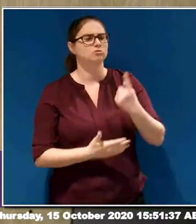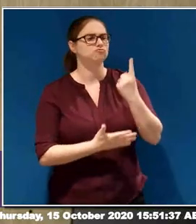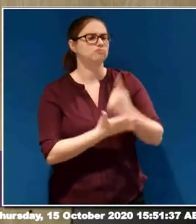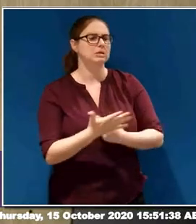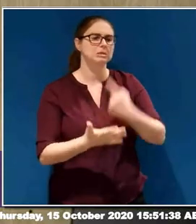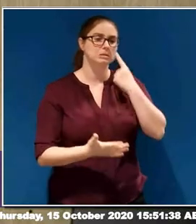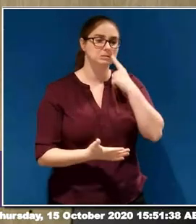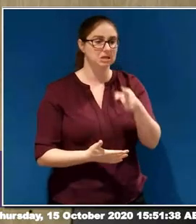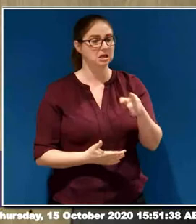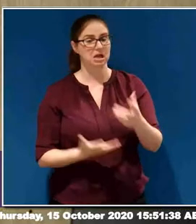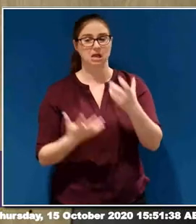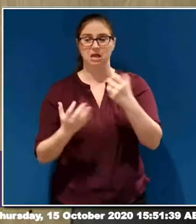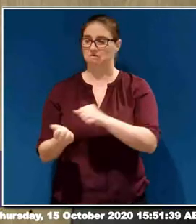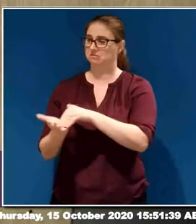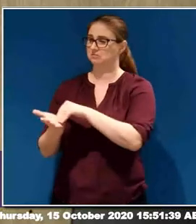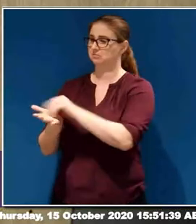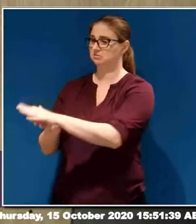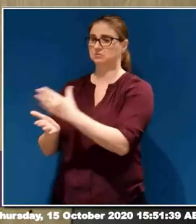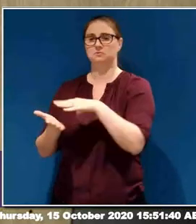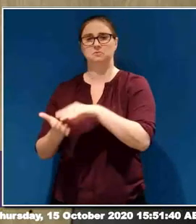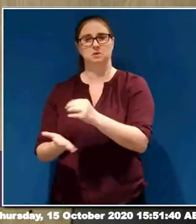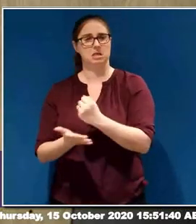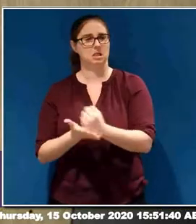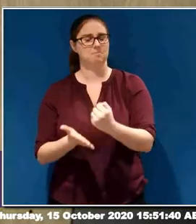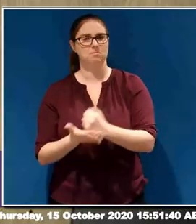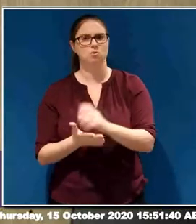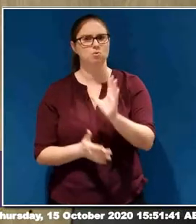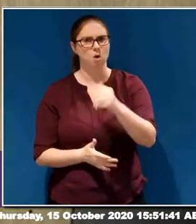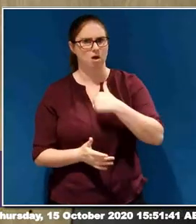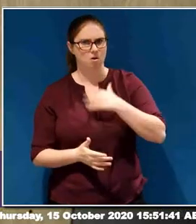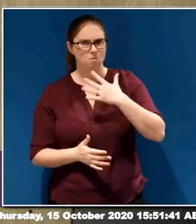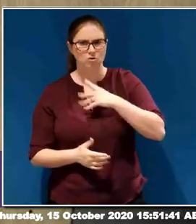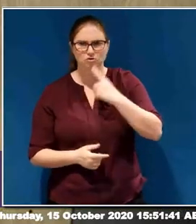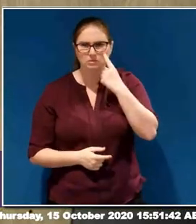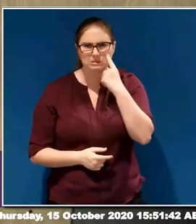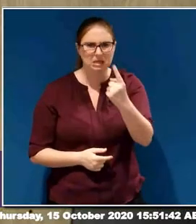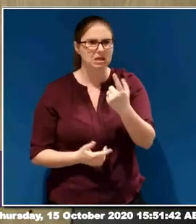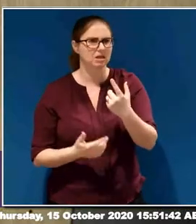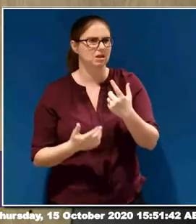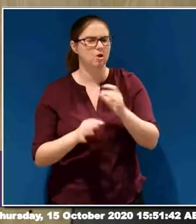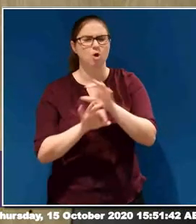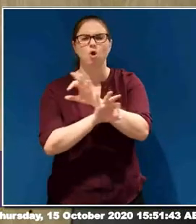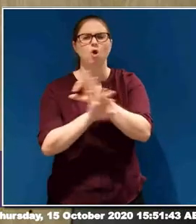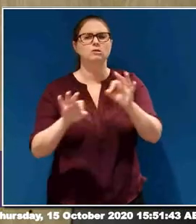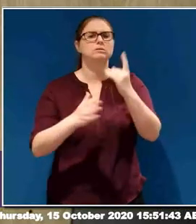or boys are over-represented, but that we can look at patterns within the